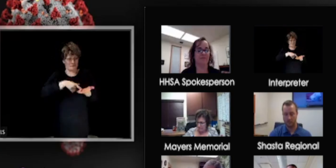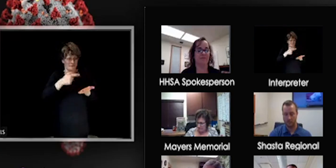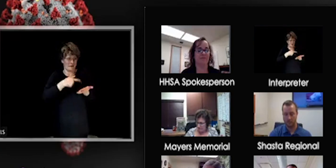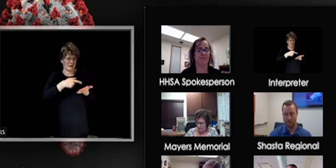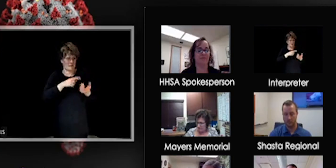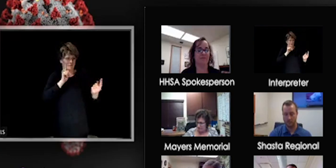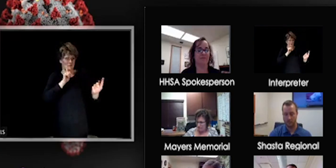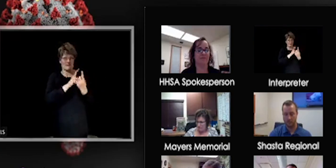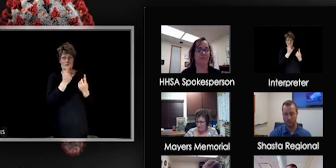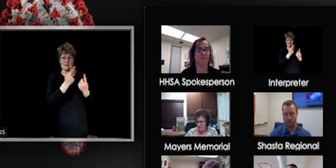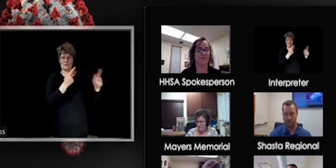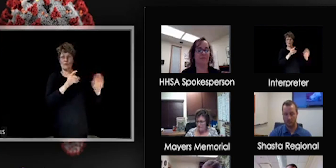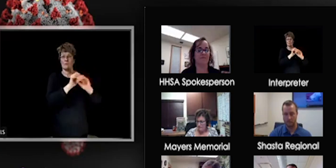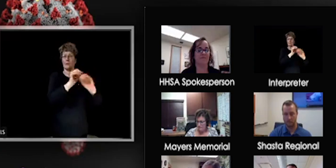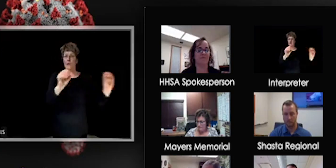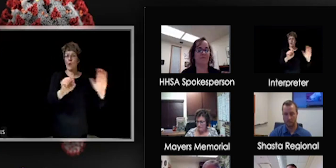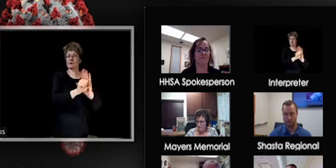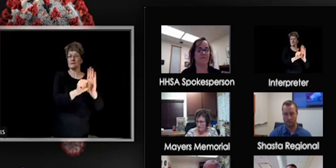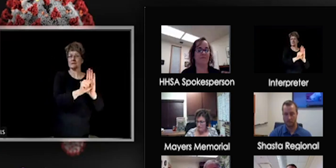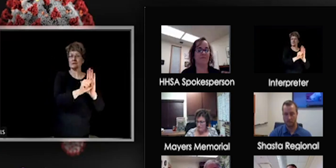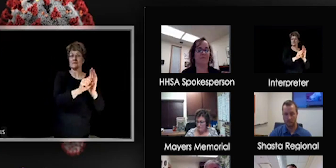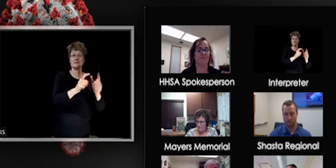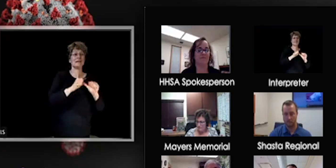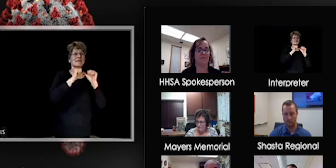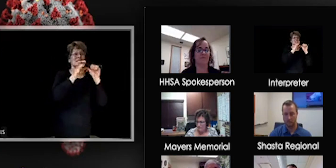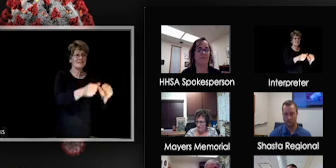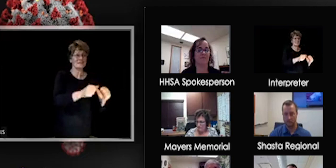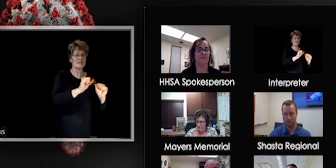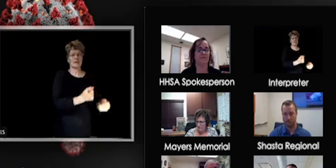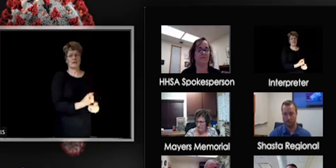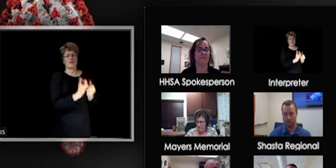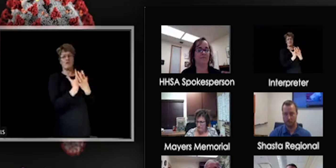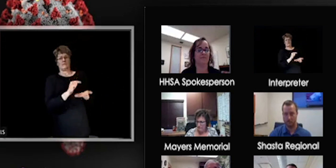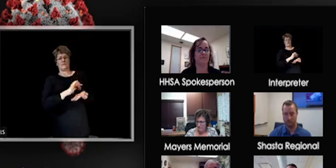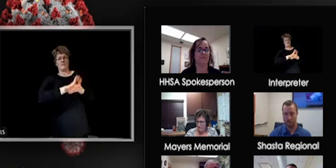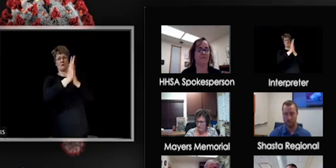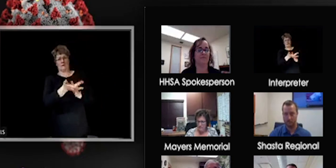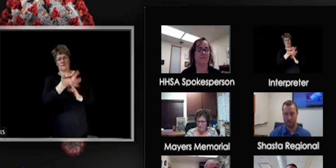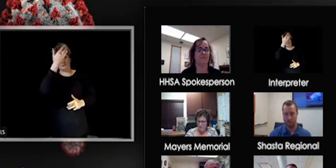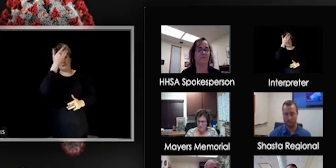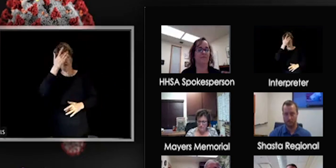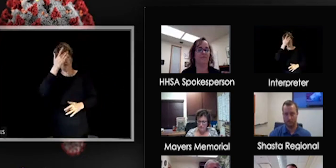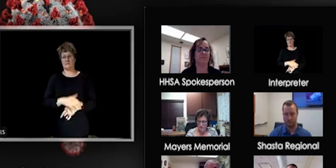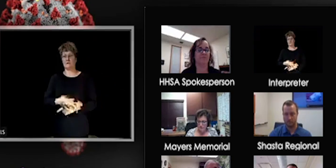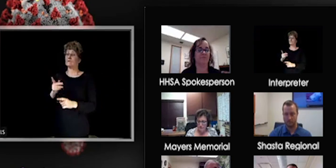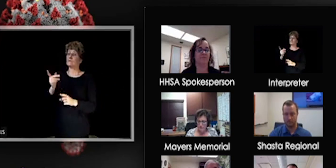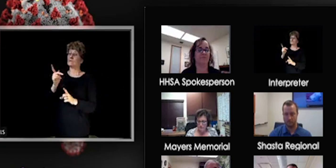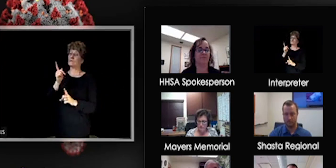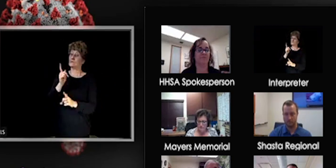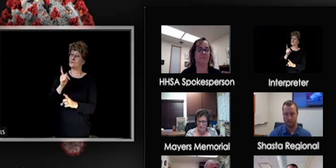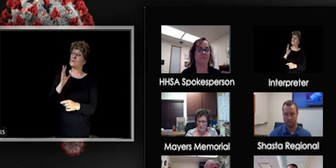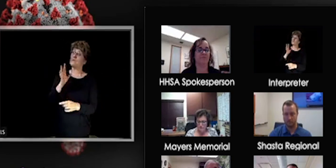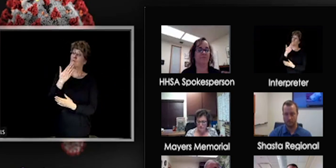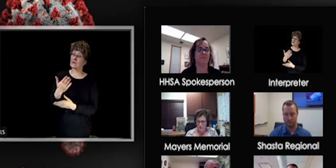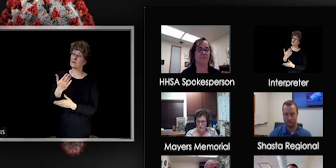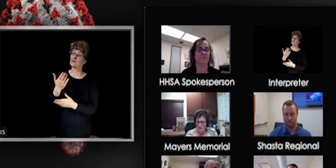Thank you. Sounds just like act as if everyone else has it.